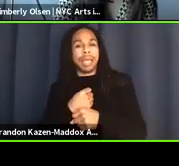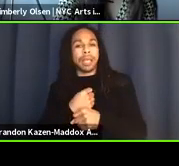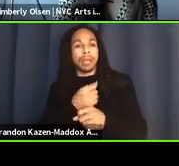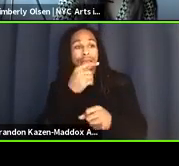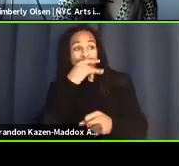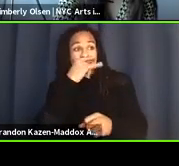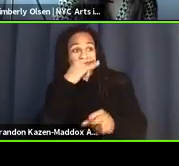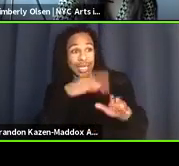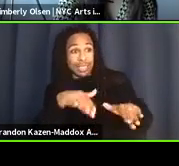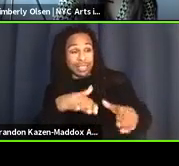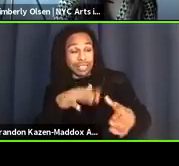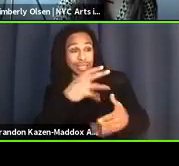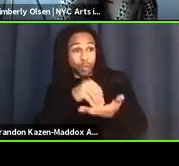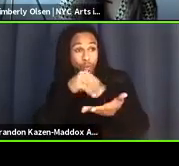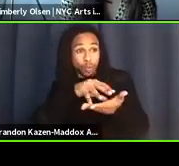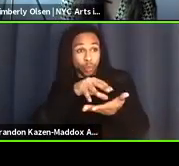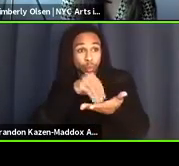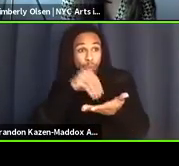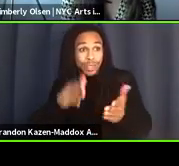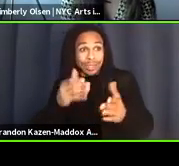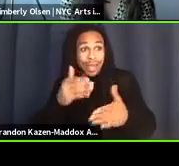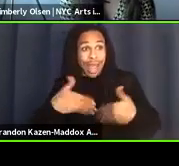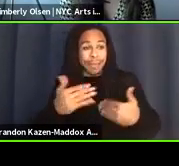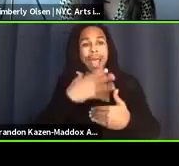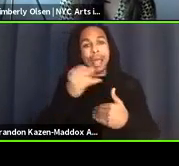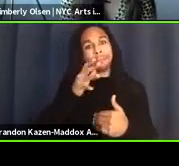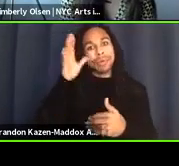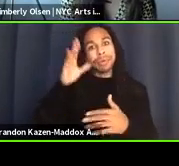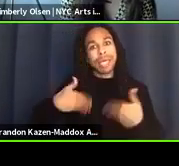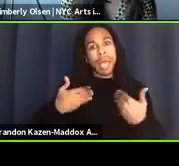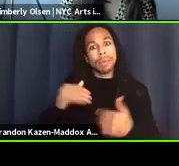the life skills that are so important for later life.